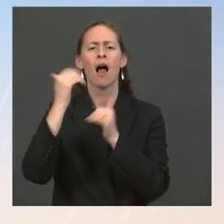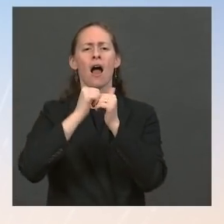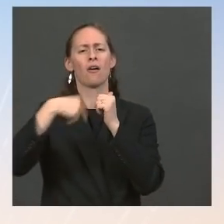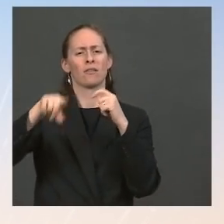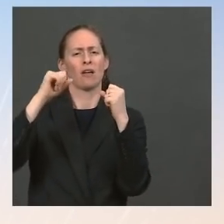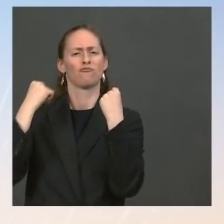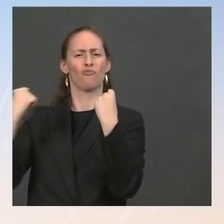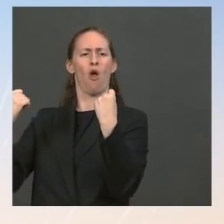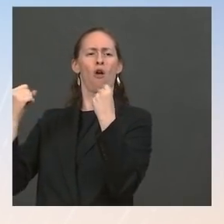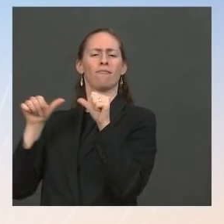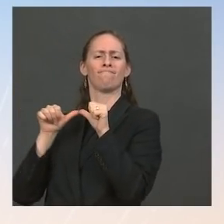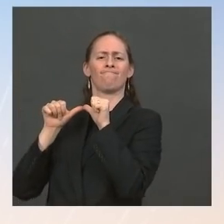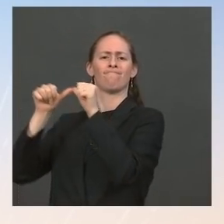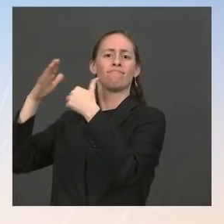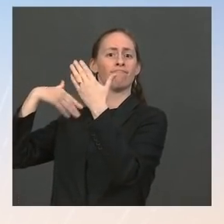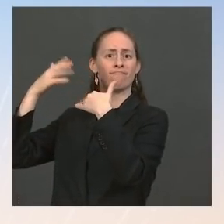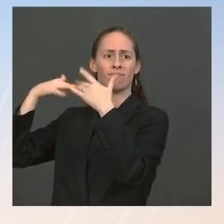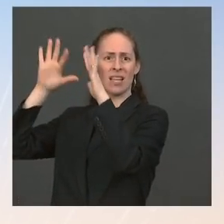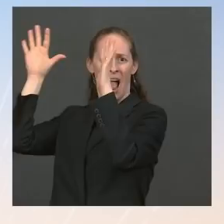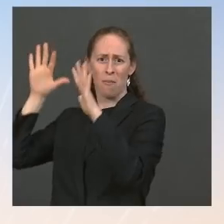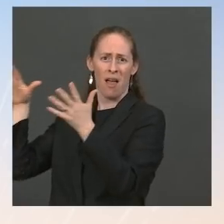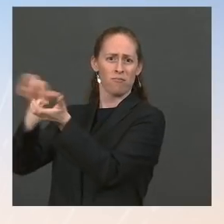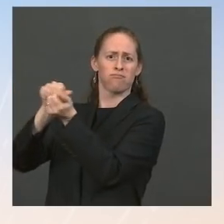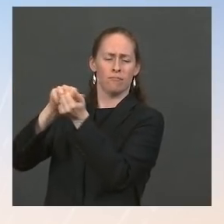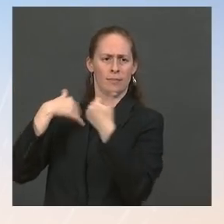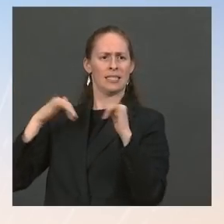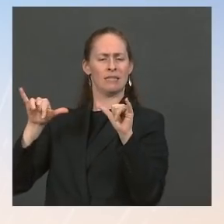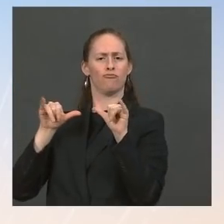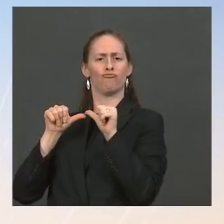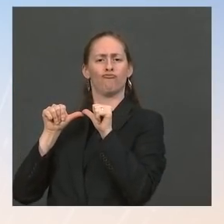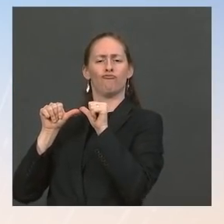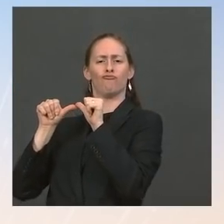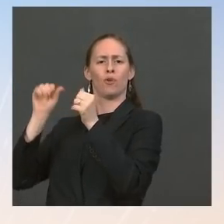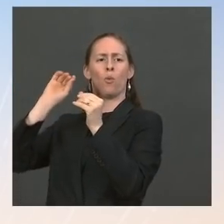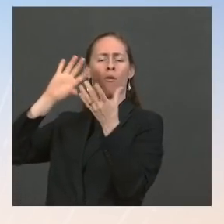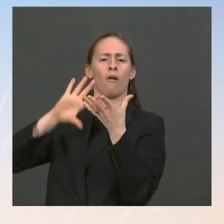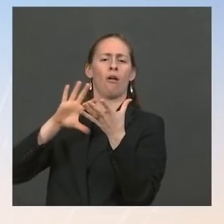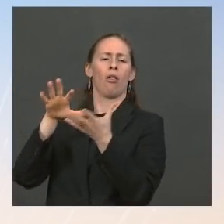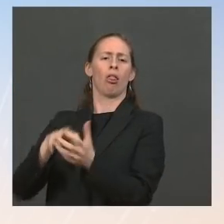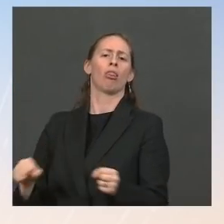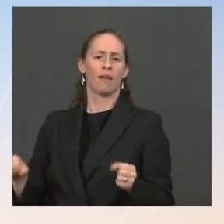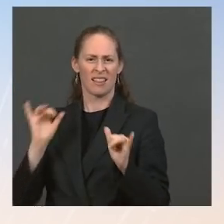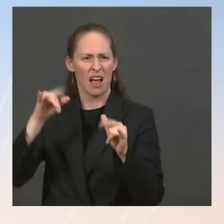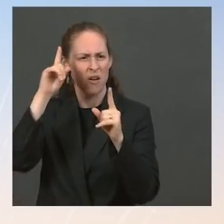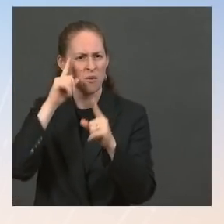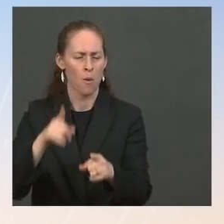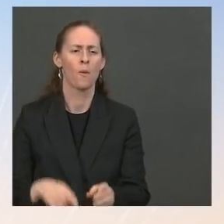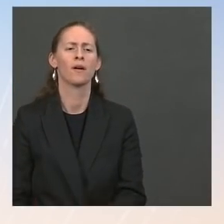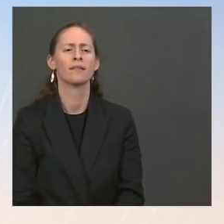that helps combat the climate crisis. And finally, coordinating with state, local, Tribal, and territorial governments